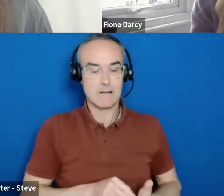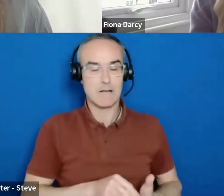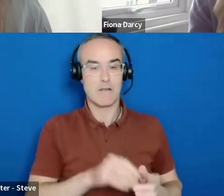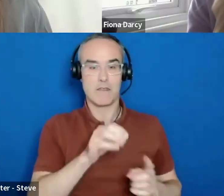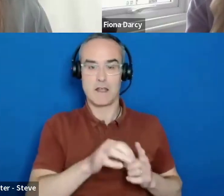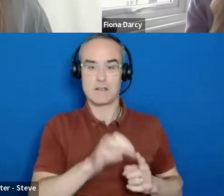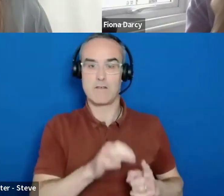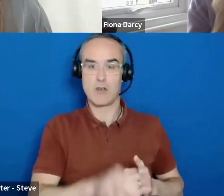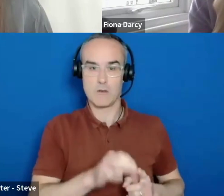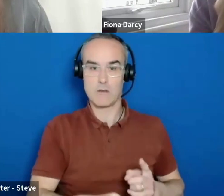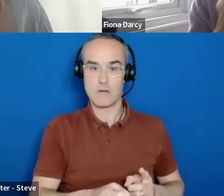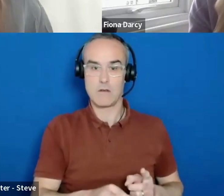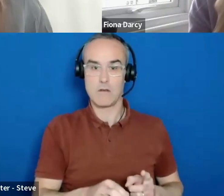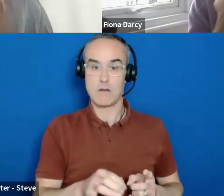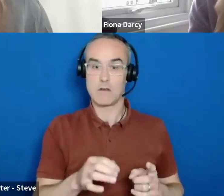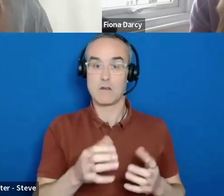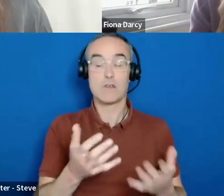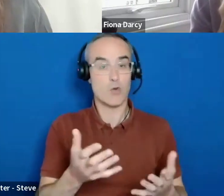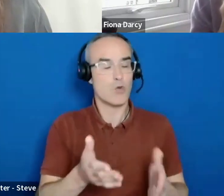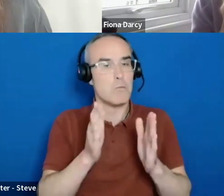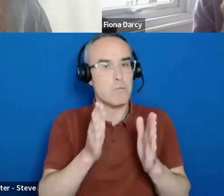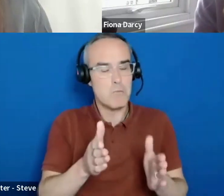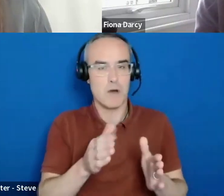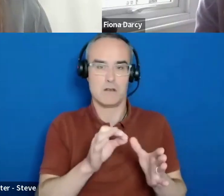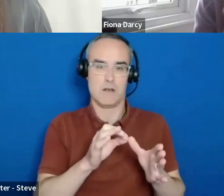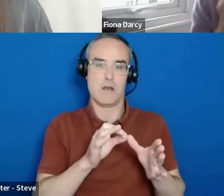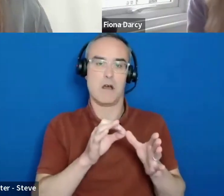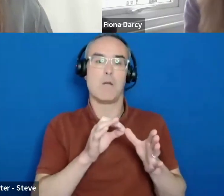so that is part of the process. You have to apply to be interviewed.